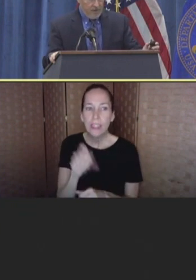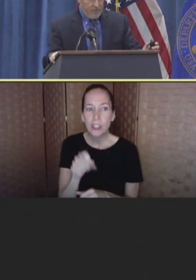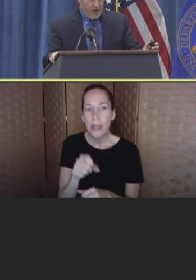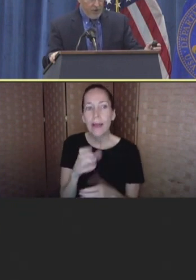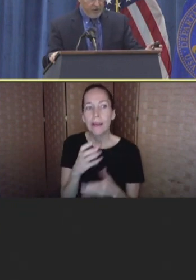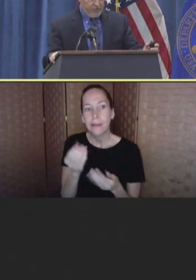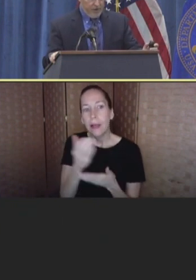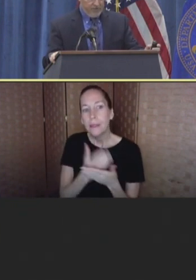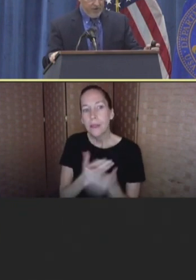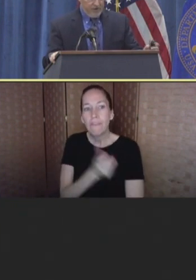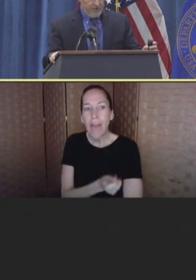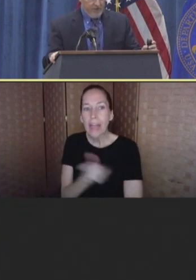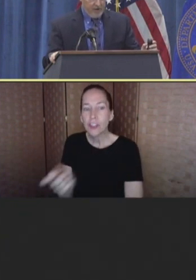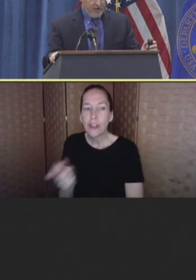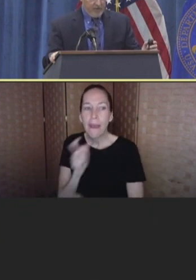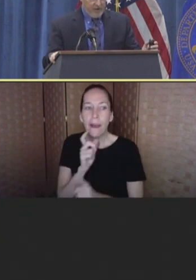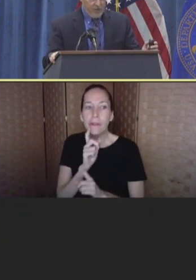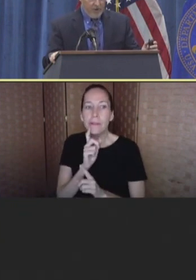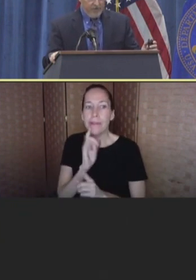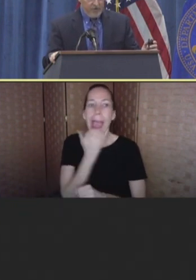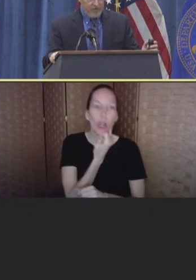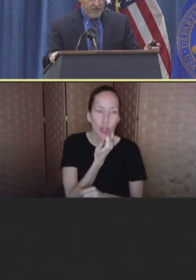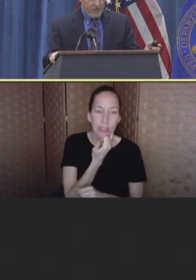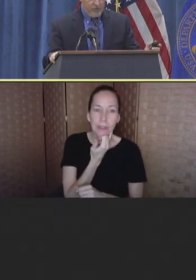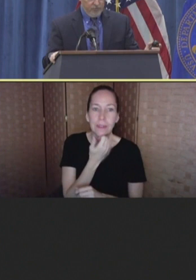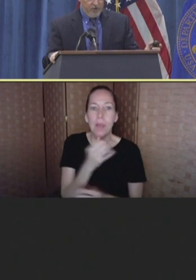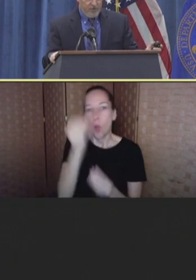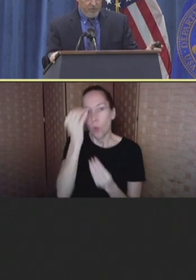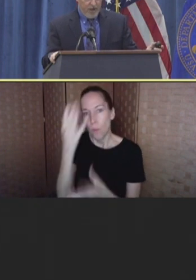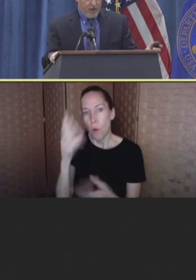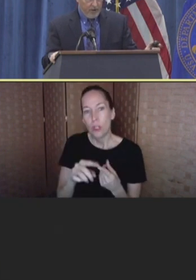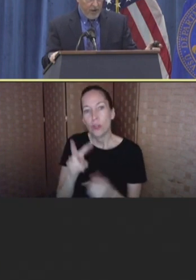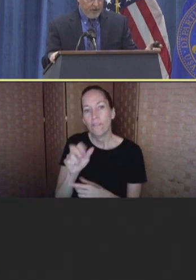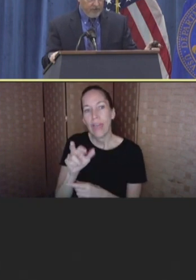There were no unexpected safety findings and no evidence of increased risk for myocarditis